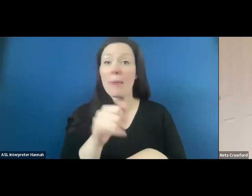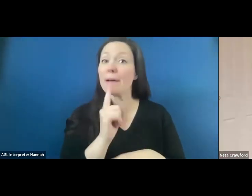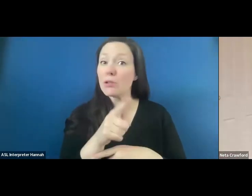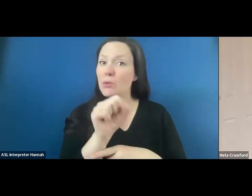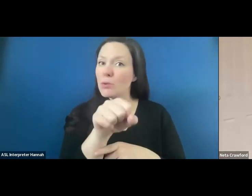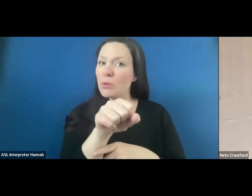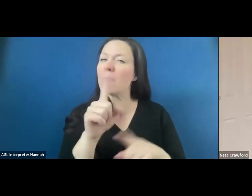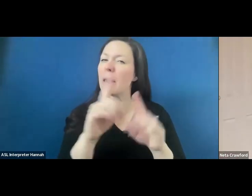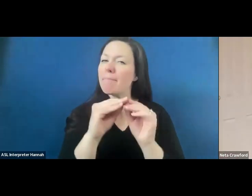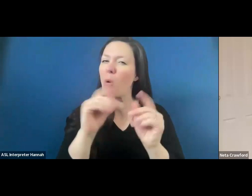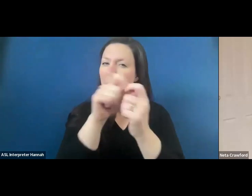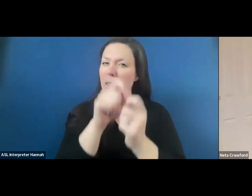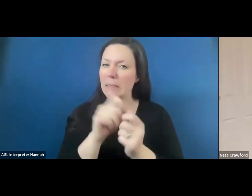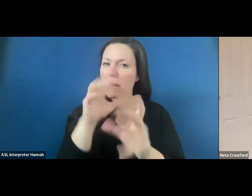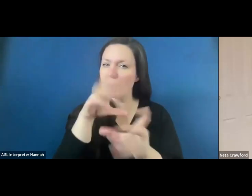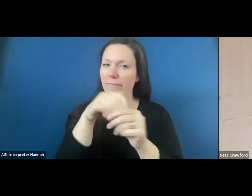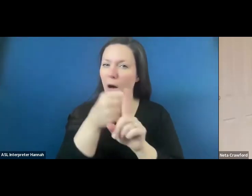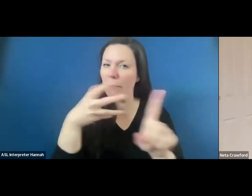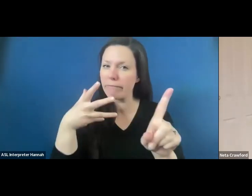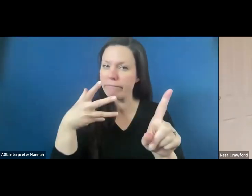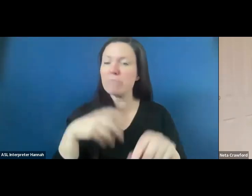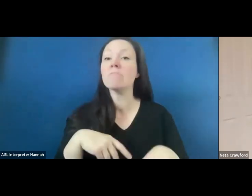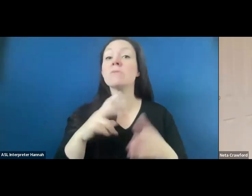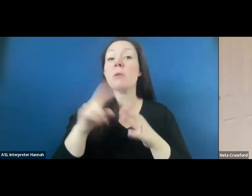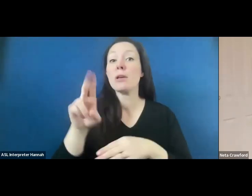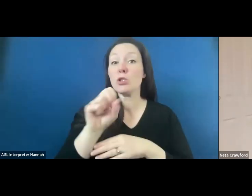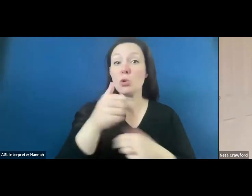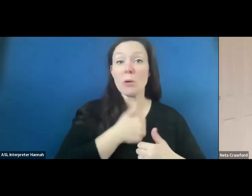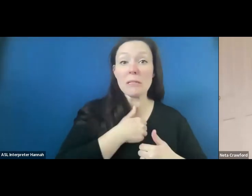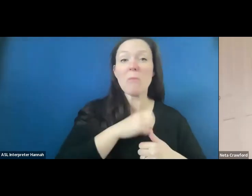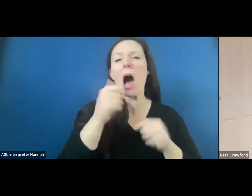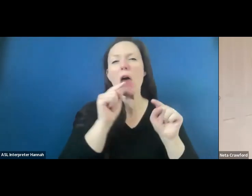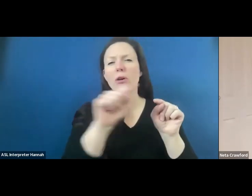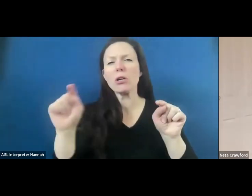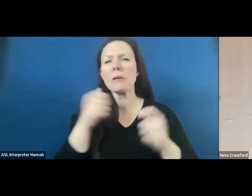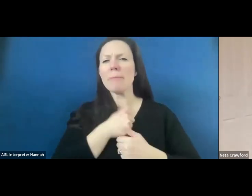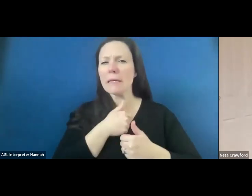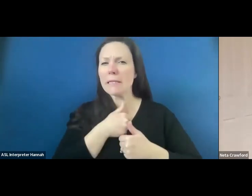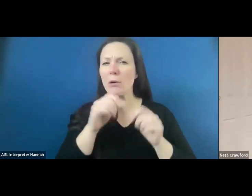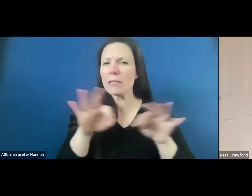if we look at the role of the United States military and other militaries in industrialization.